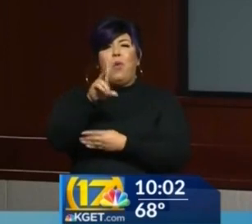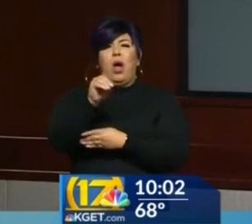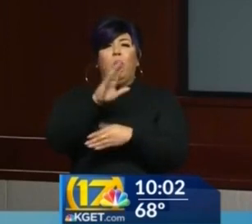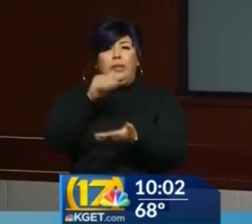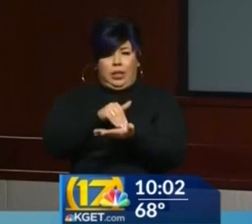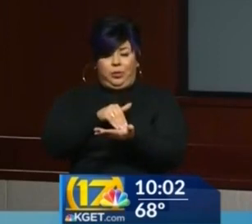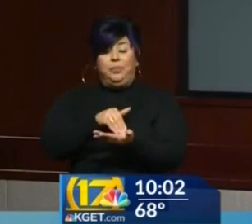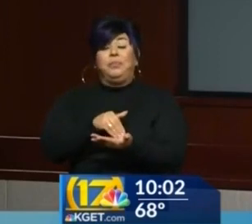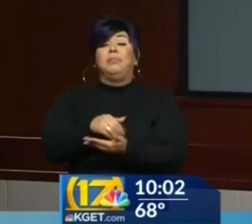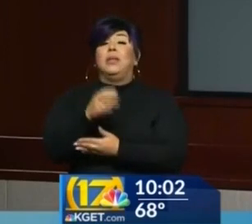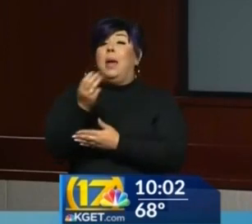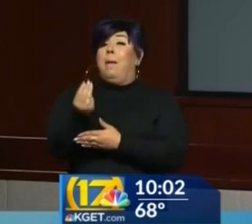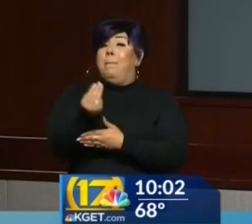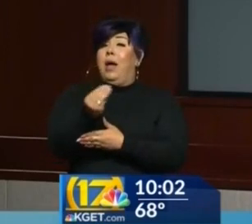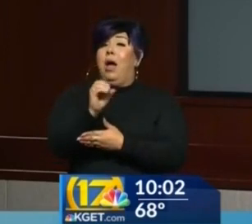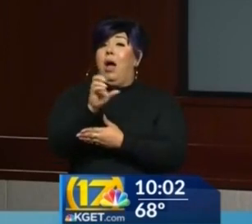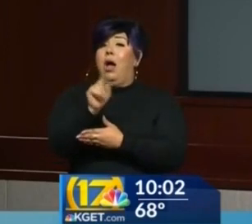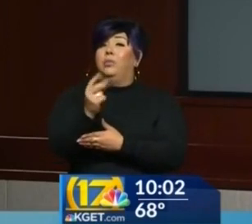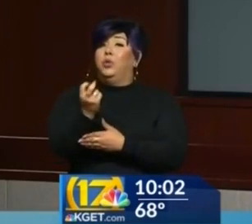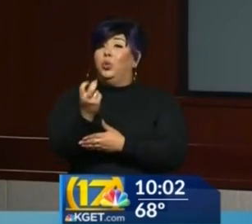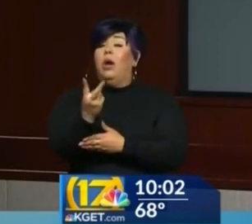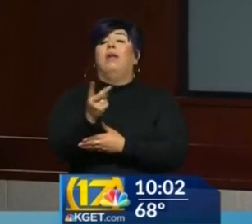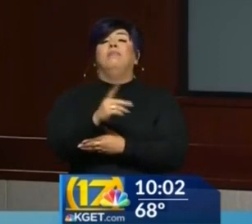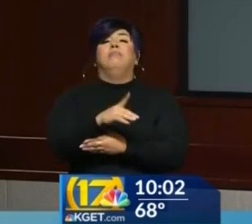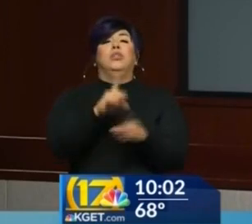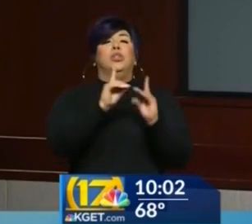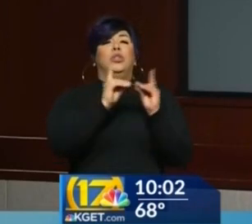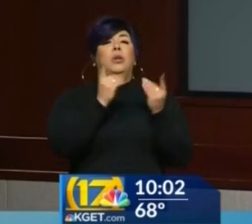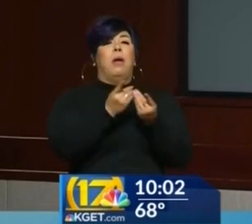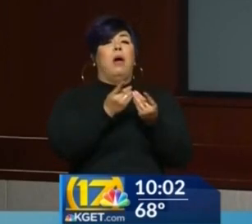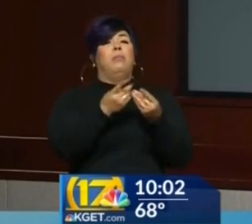BE AT HERITAGE PARK AND THAT'S ON MOUNT VERNON AVENUE NEXT TO